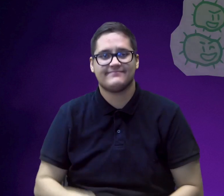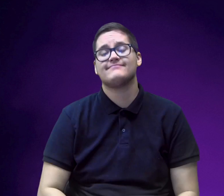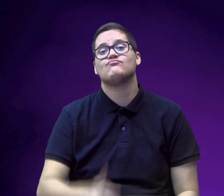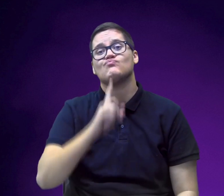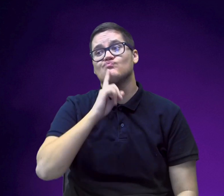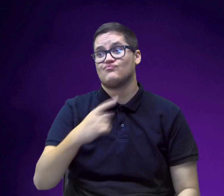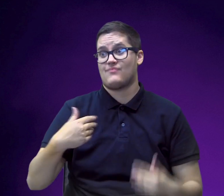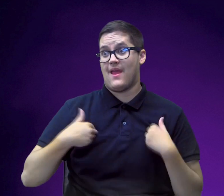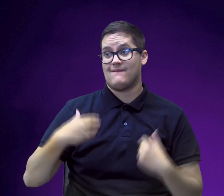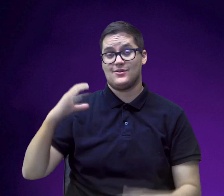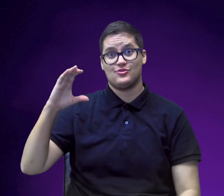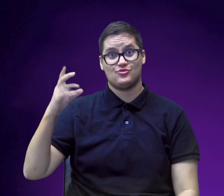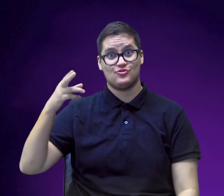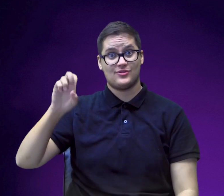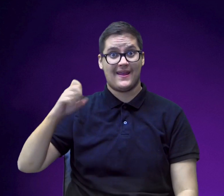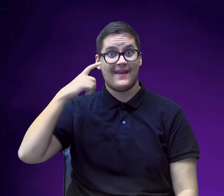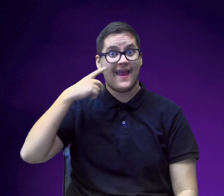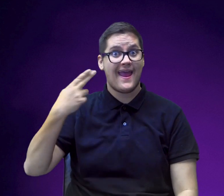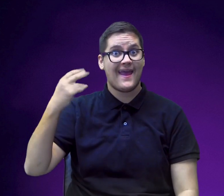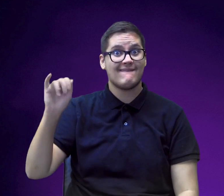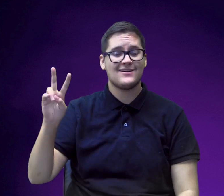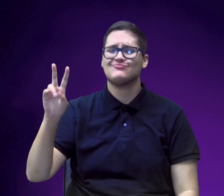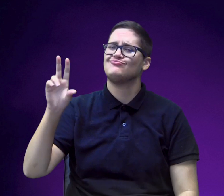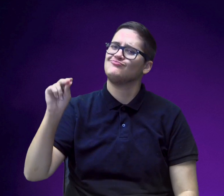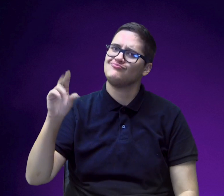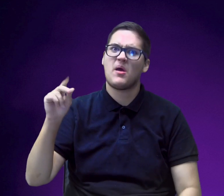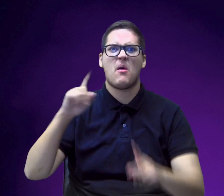Is there a cure for HIV? No.